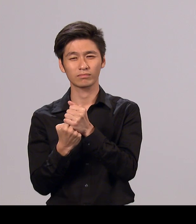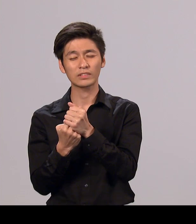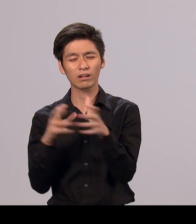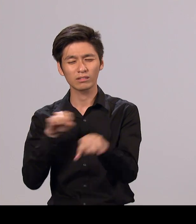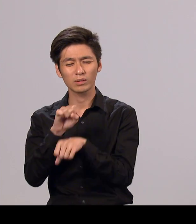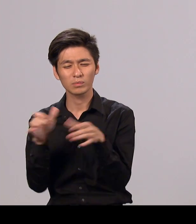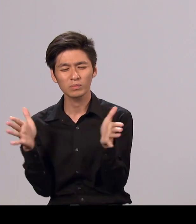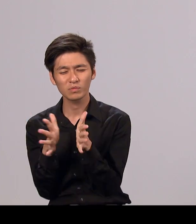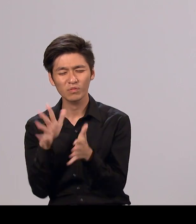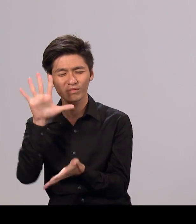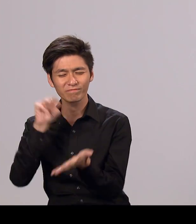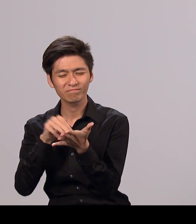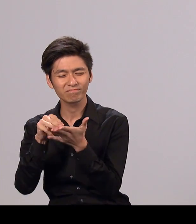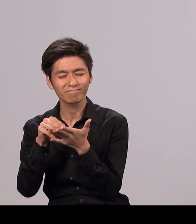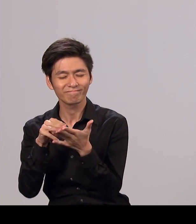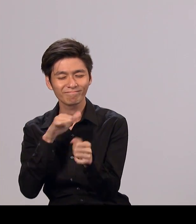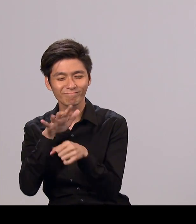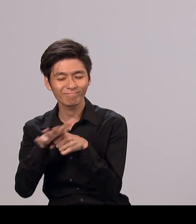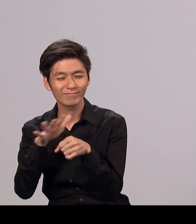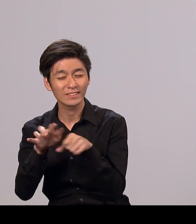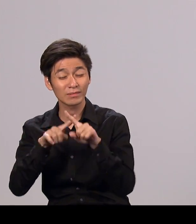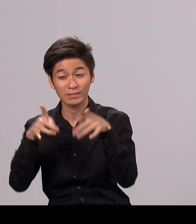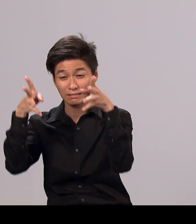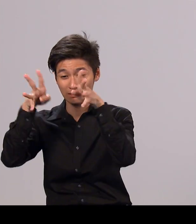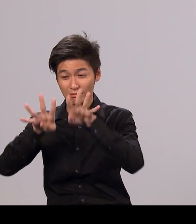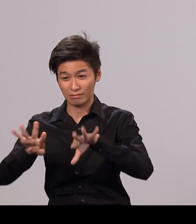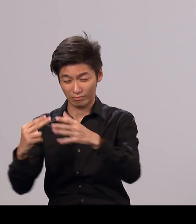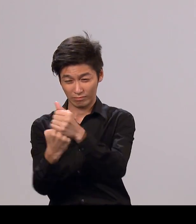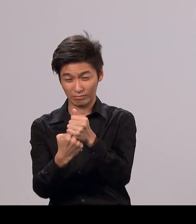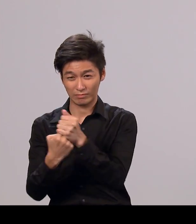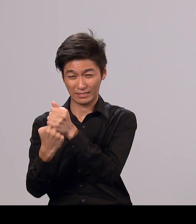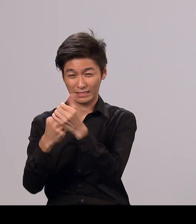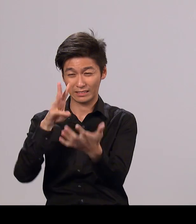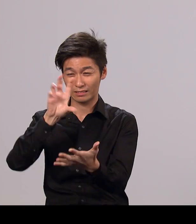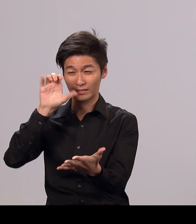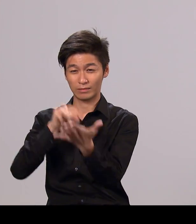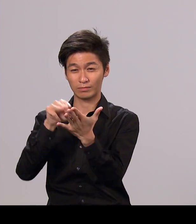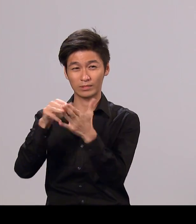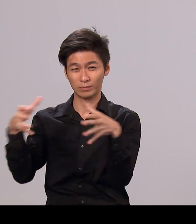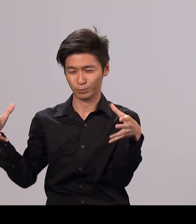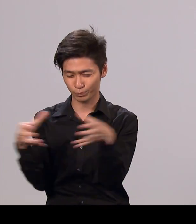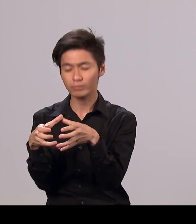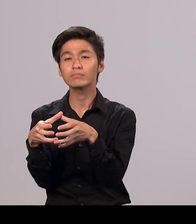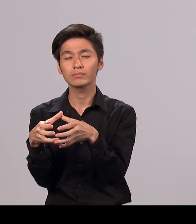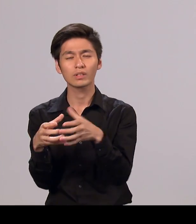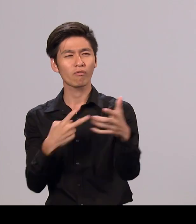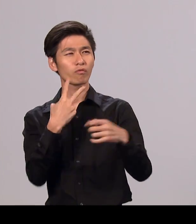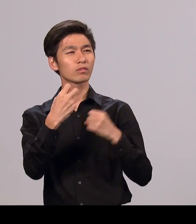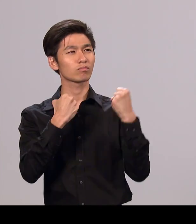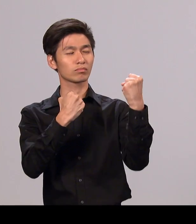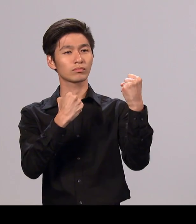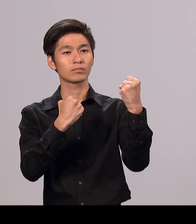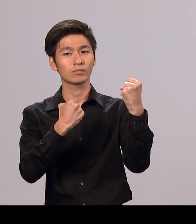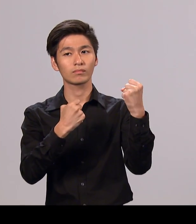But if ASEAN can get together united, collectively, 600 million people. It can make itself heard quite a lot better.